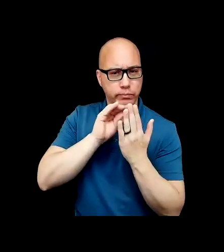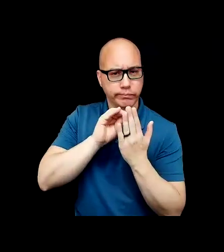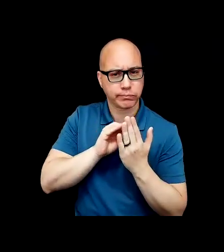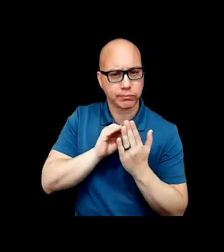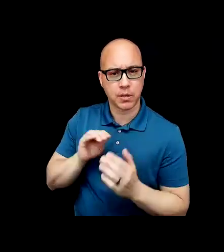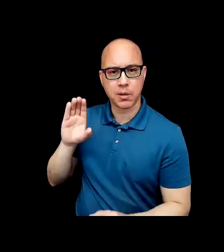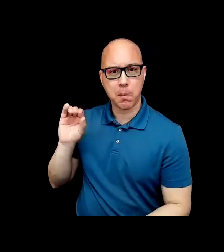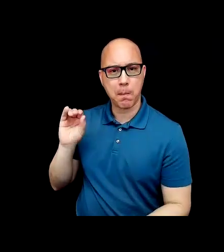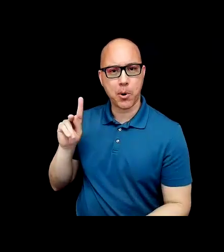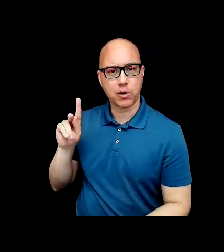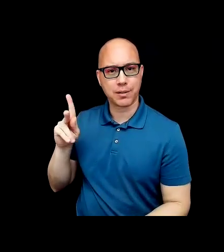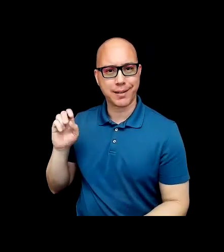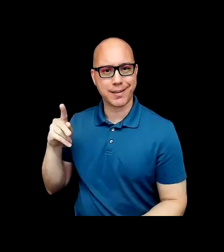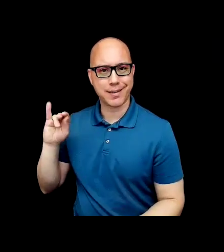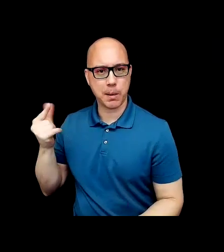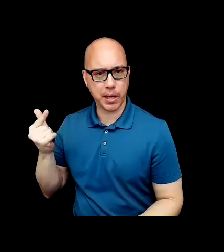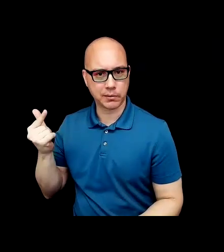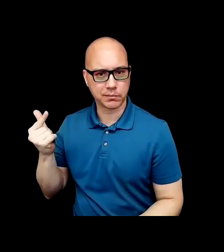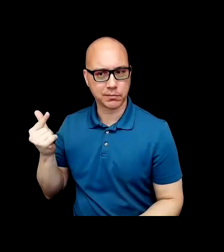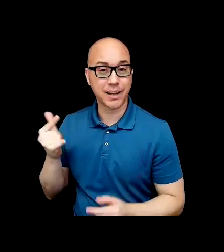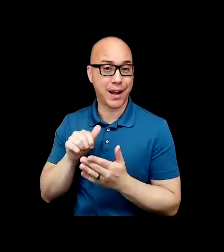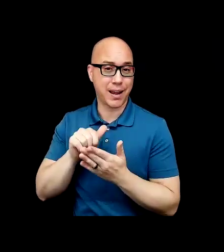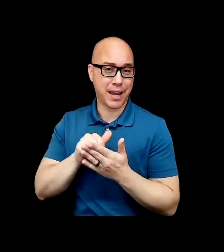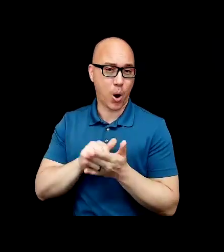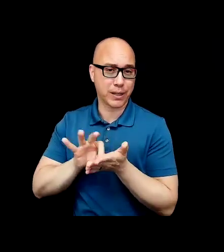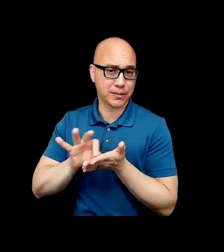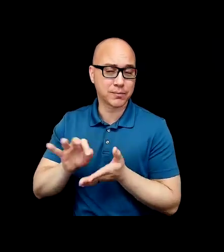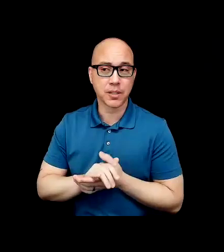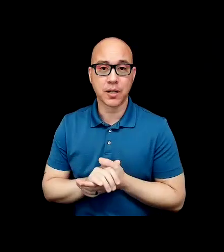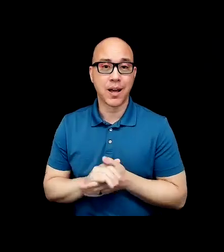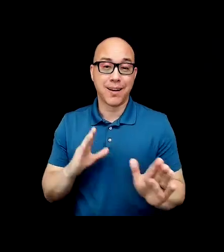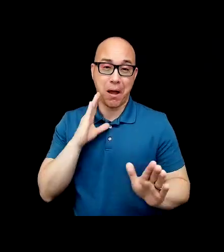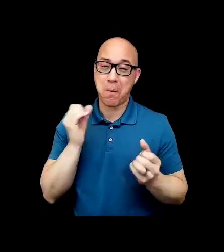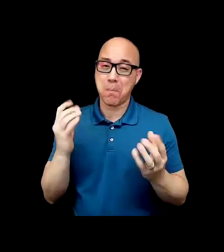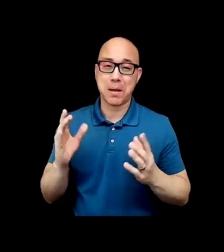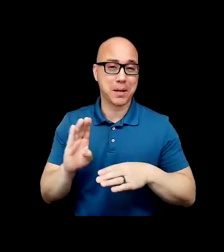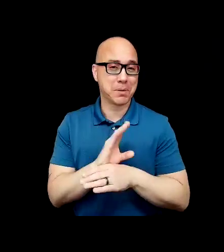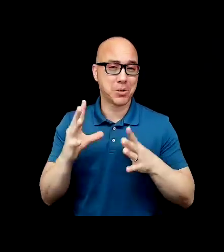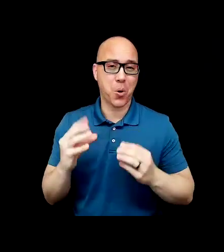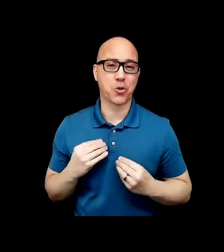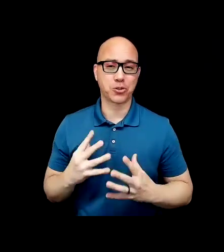is not a favorite subject of many business owners, but it is a necessary aspect of